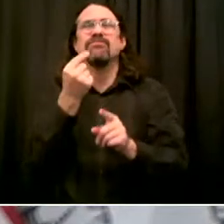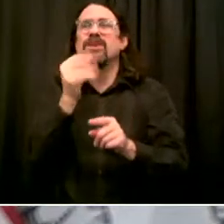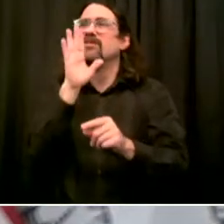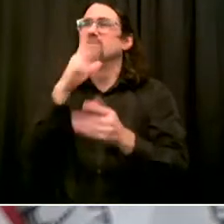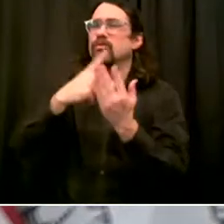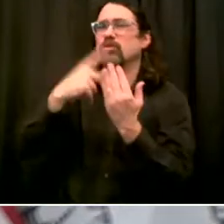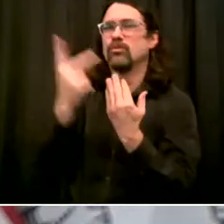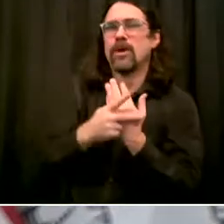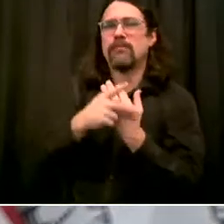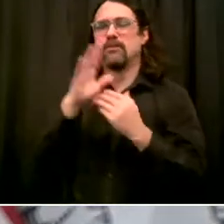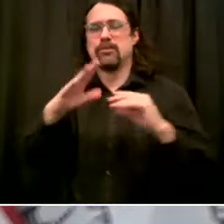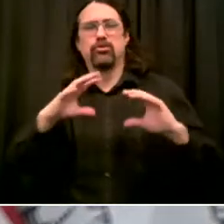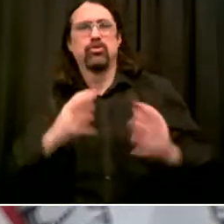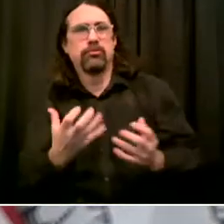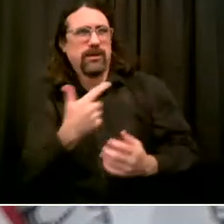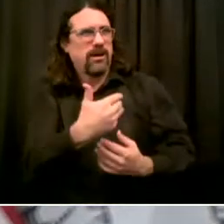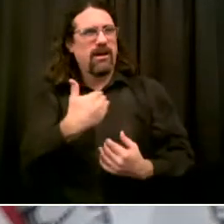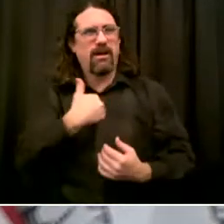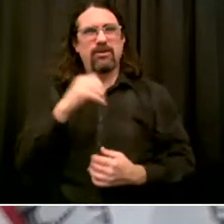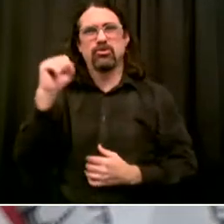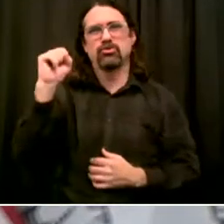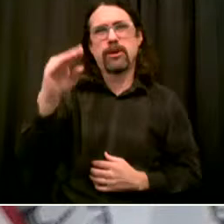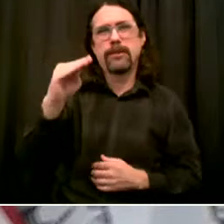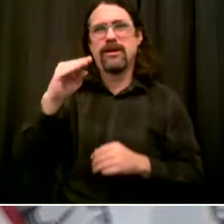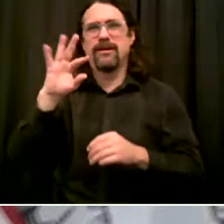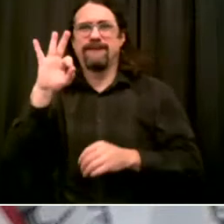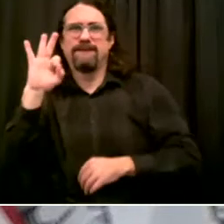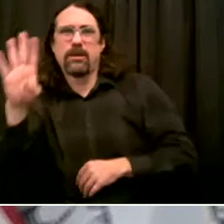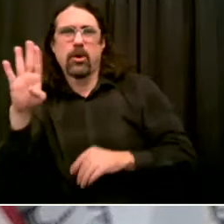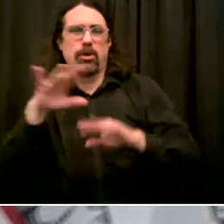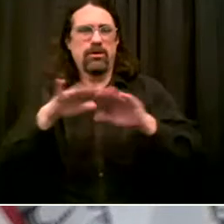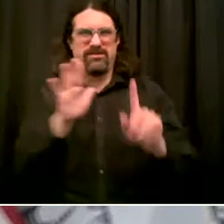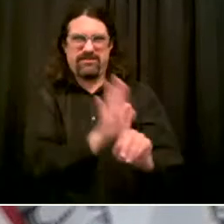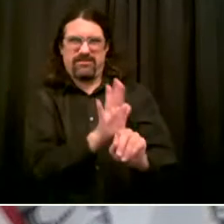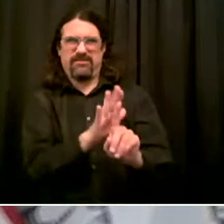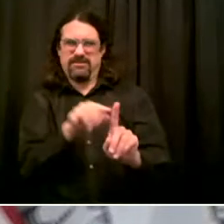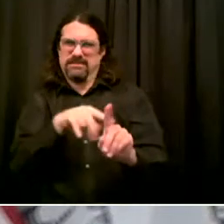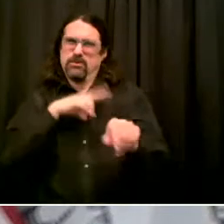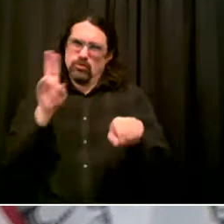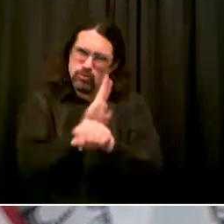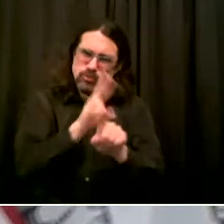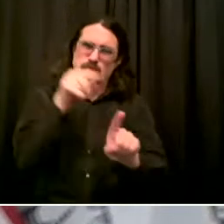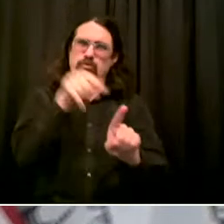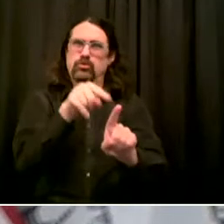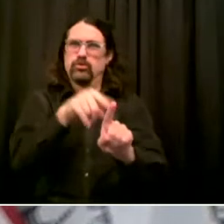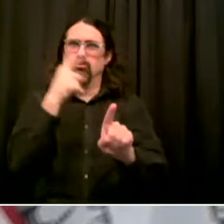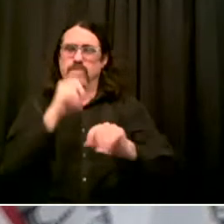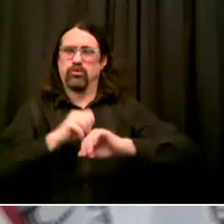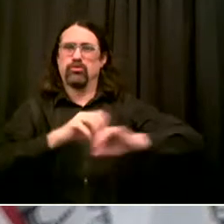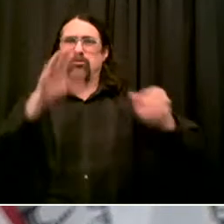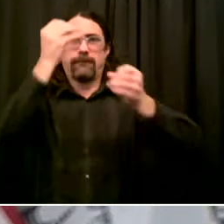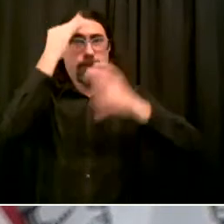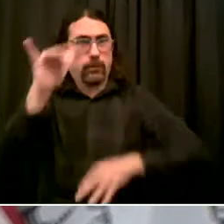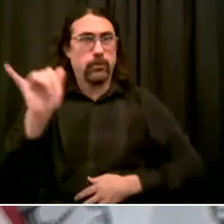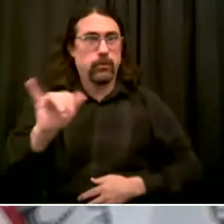THAT'S WWT HAWE DID IN SOUUVND AND SUNSET PARK AND IT WORKRKED THTHE PEOEOE PLOF STATEN ISL ARE SO CONCERNED FOR TTHEIR R